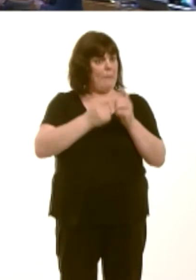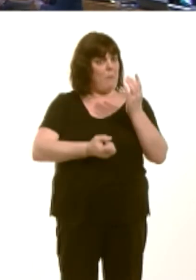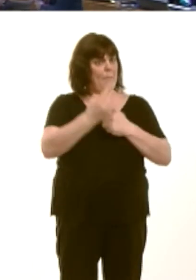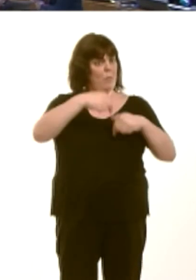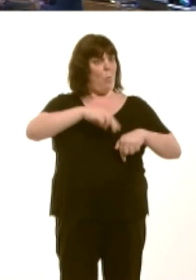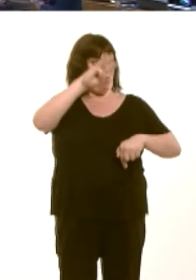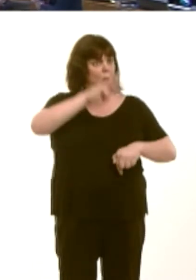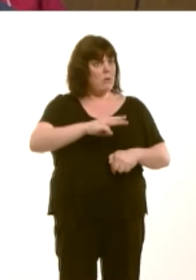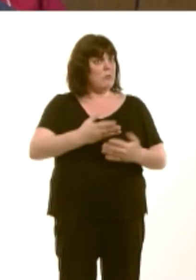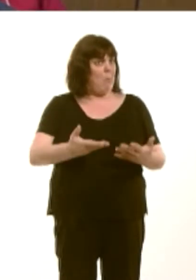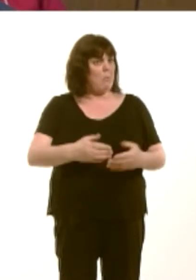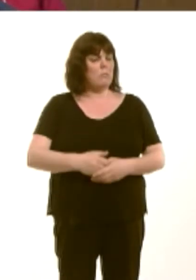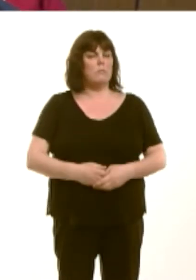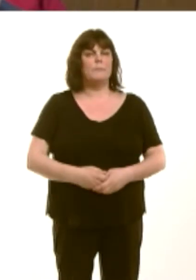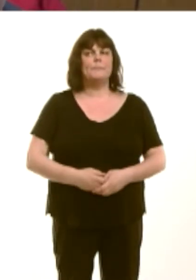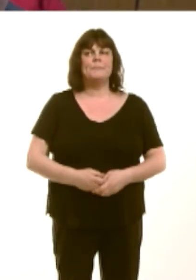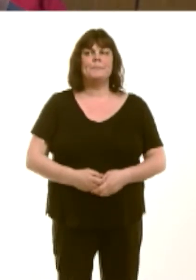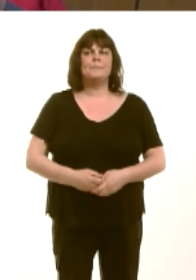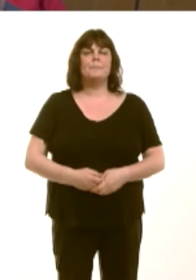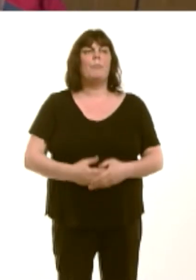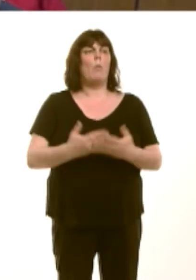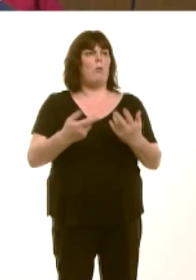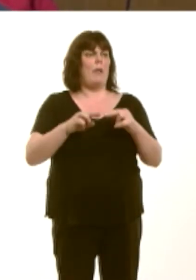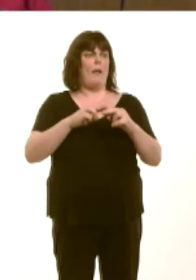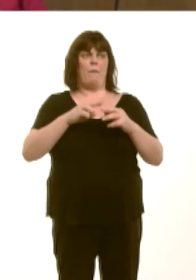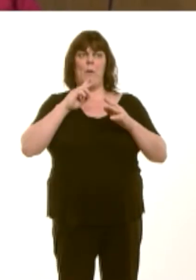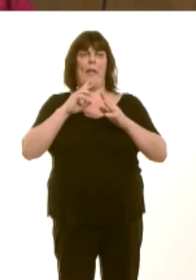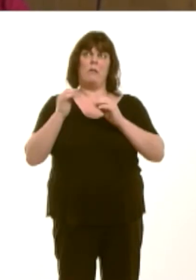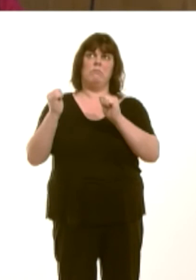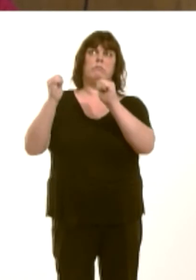Carwyn Jones: If it can be done as quickly as that for Scotland, then thereís no reason